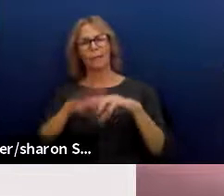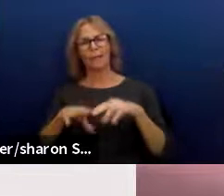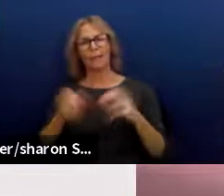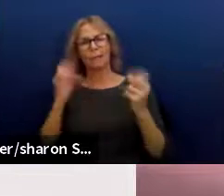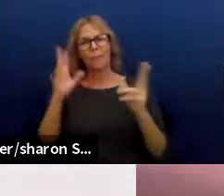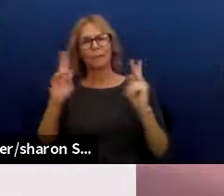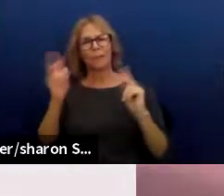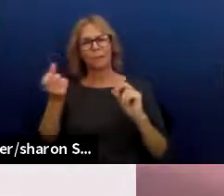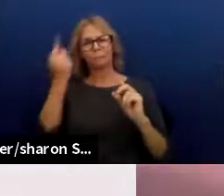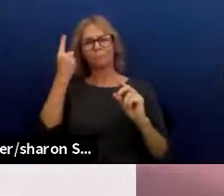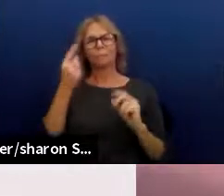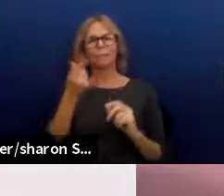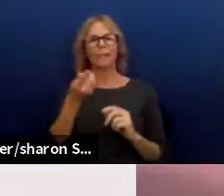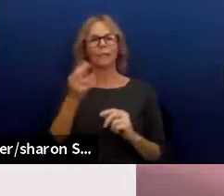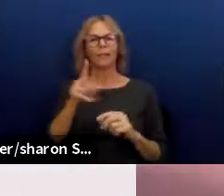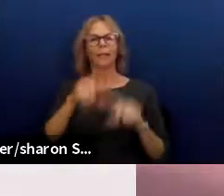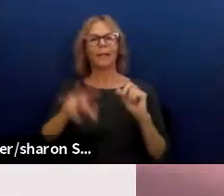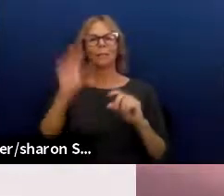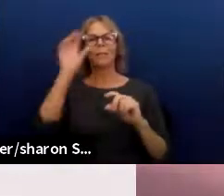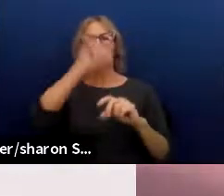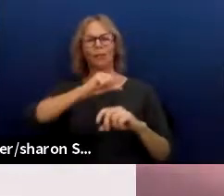and gender cannot be assumed based on your name.